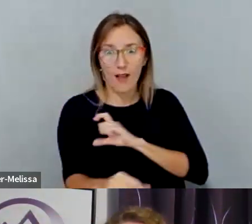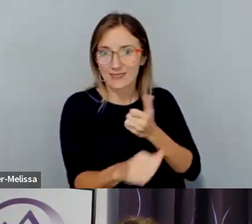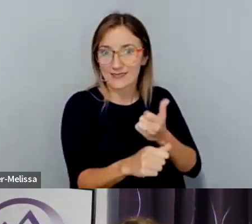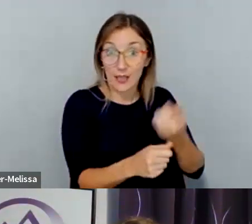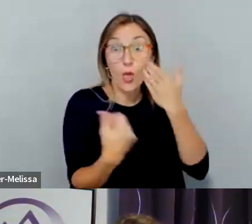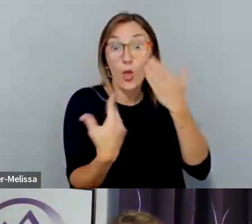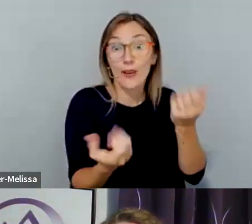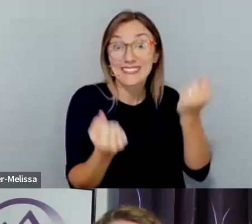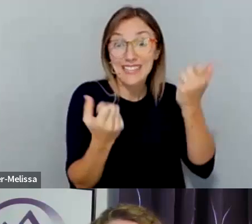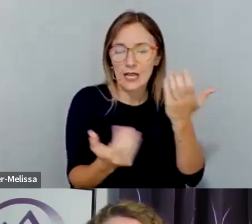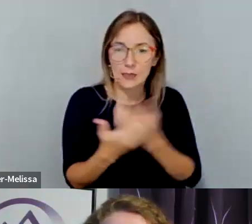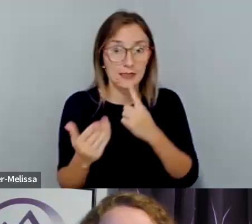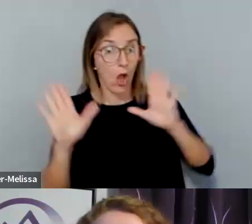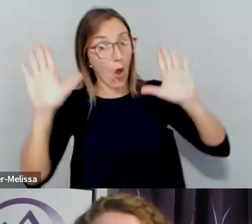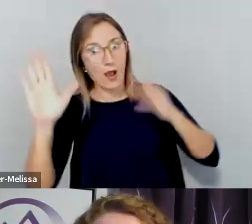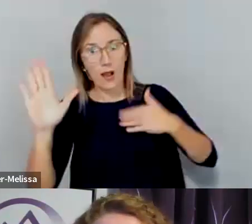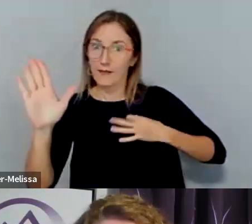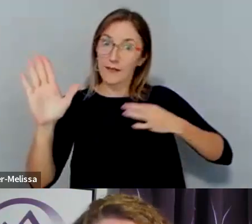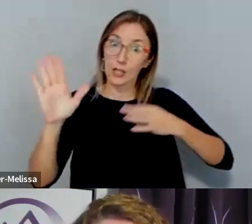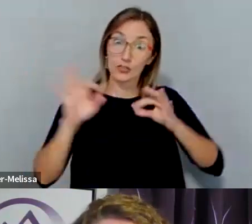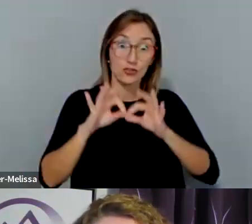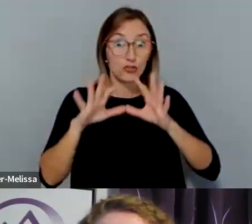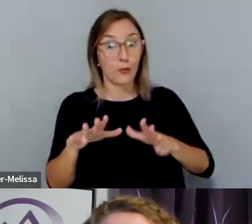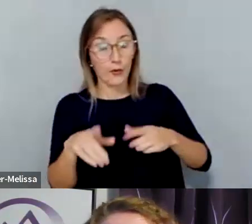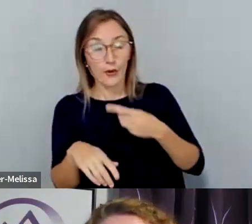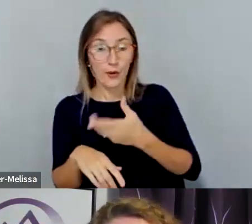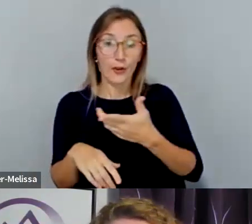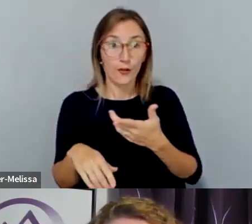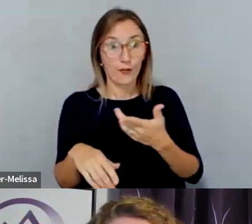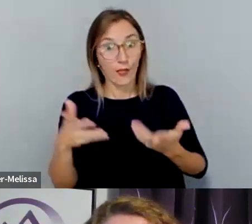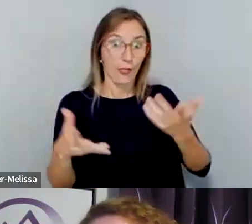gestures with her hand who did not no sign linkage. Imagine an officer